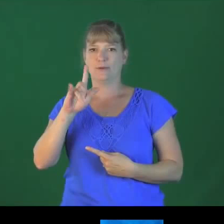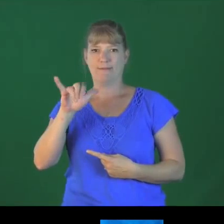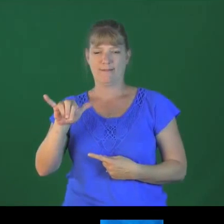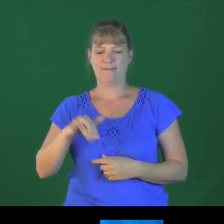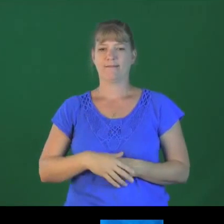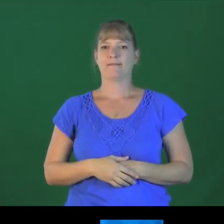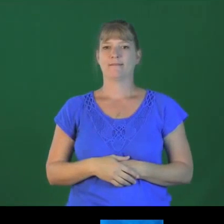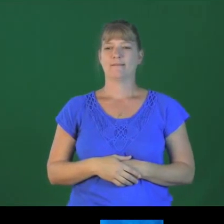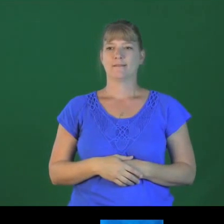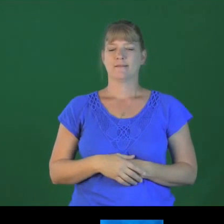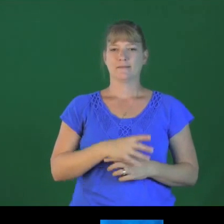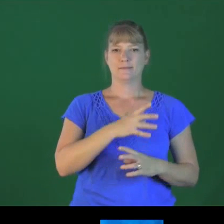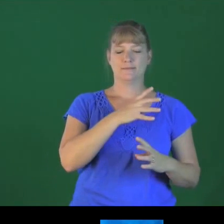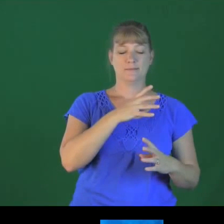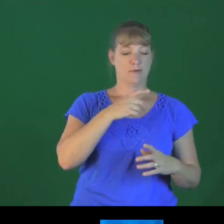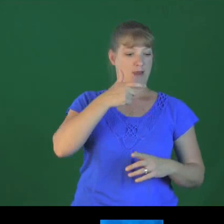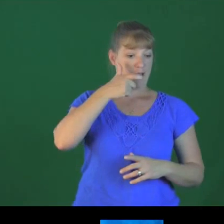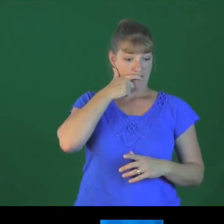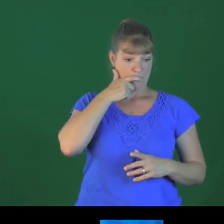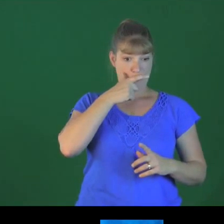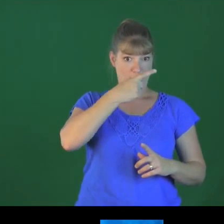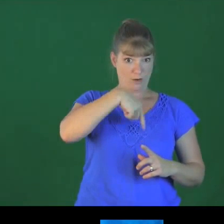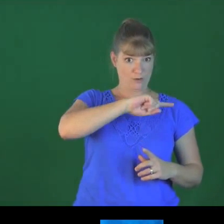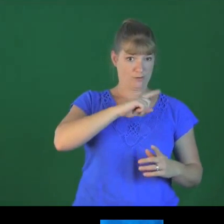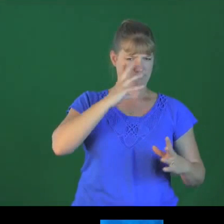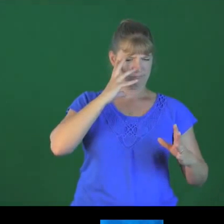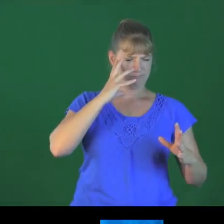where the operators have been trained to listen